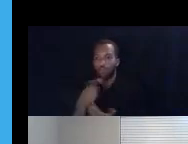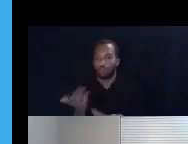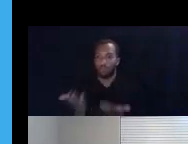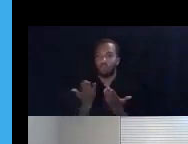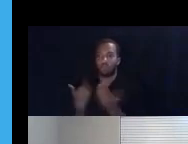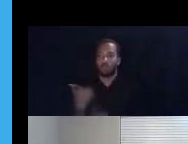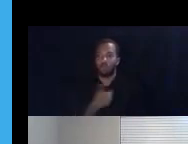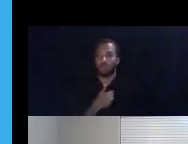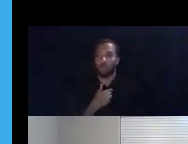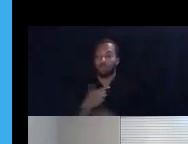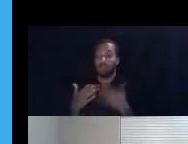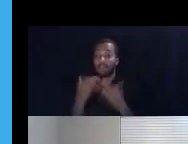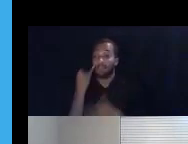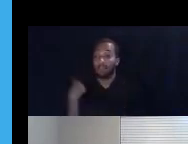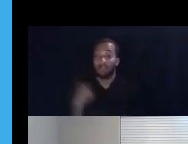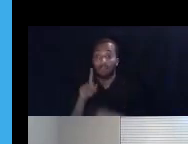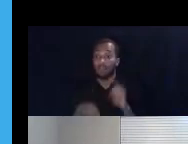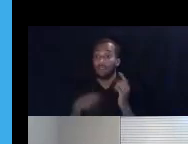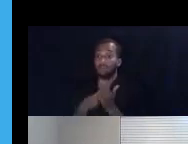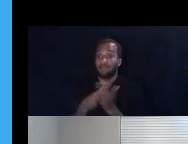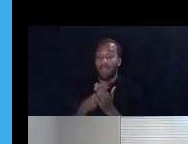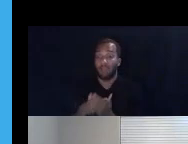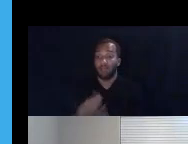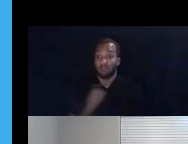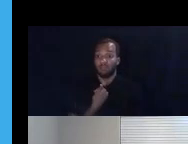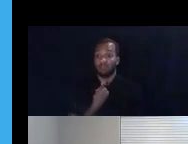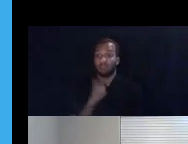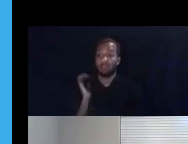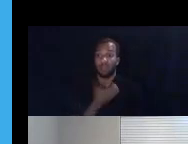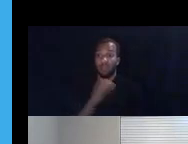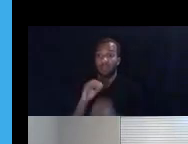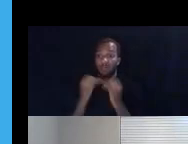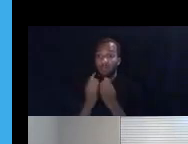through our CHIP community grants program, for example, I can think of several occasions historically,